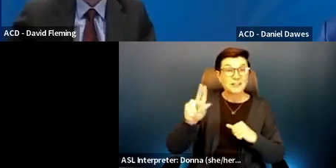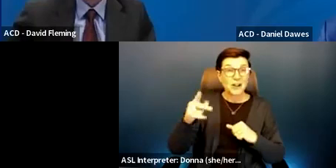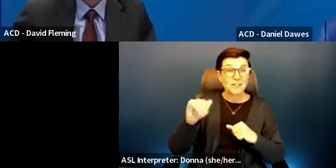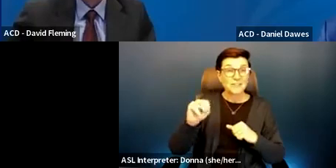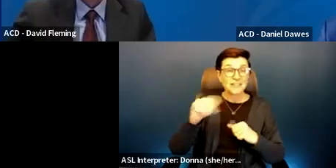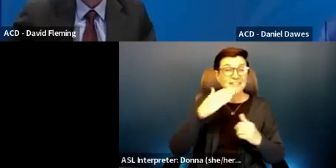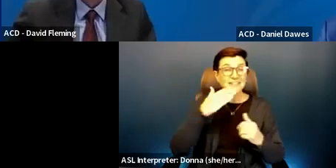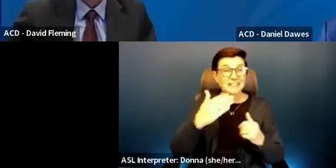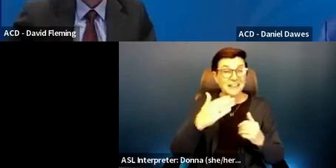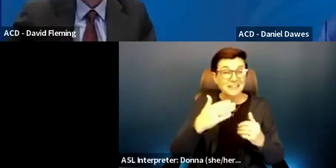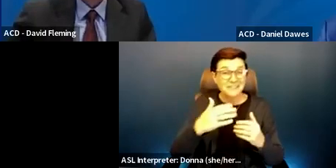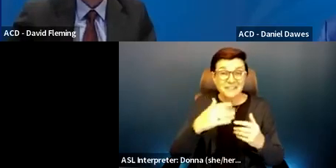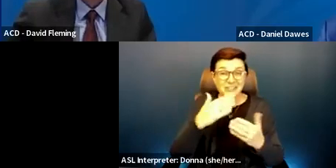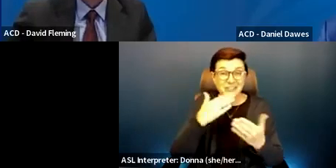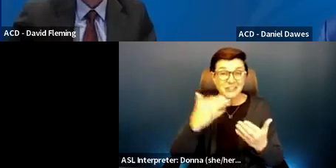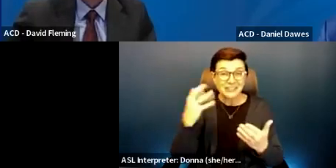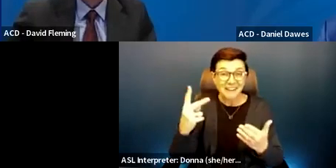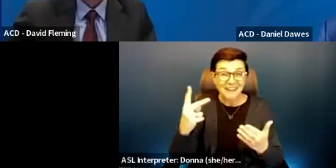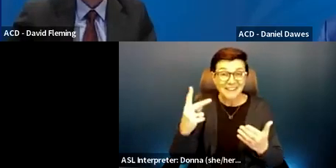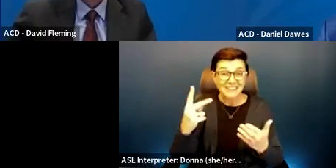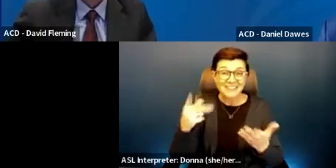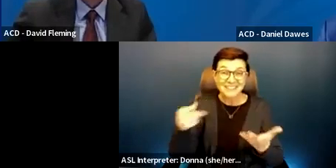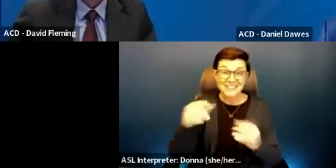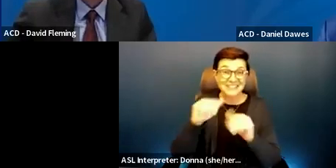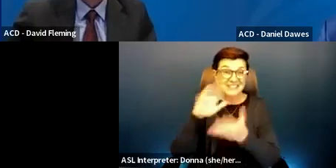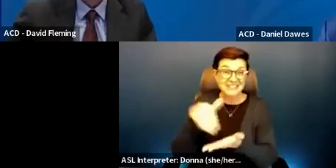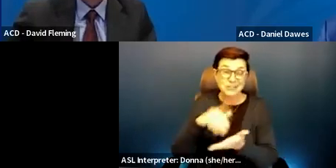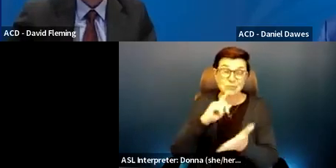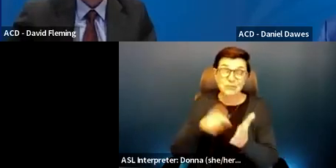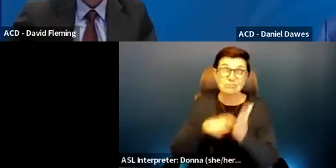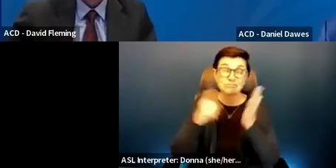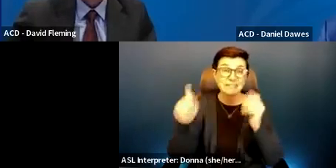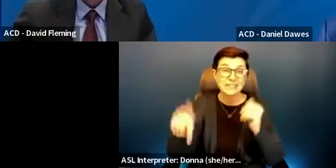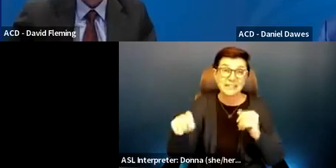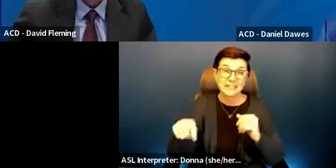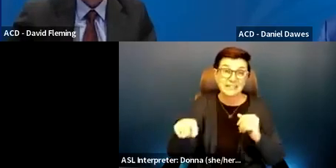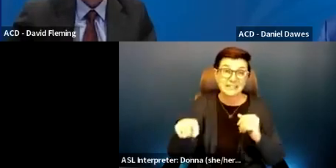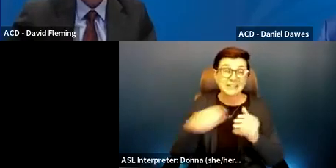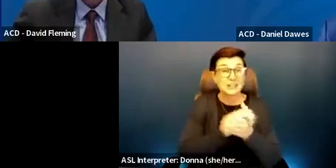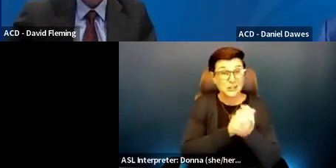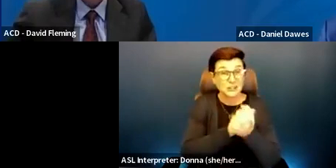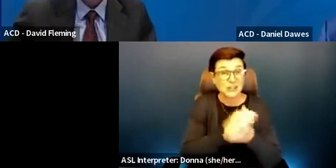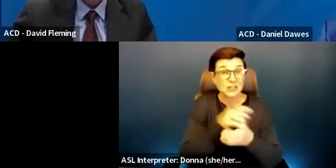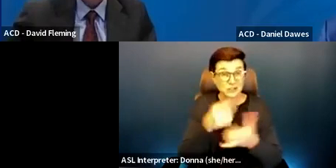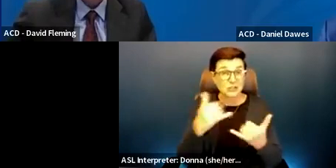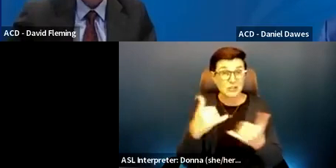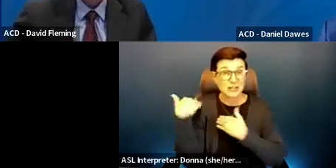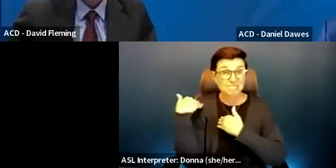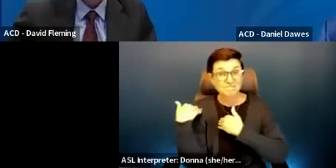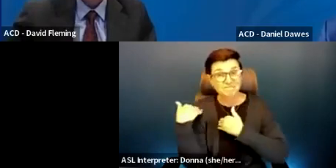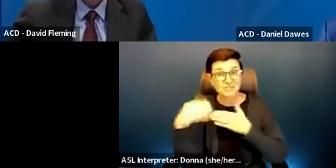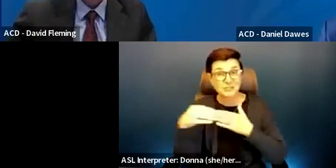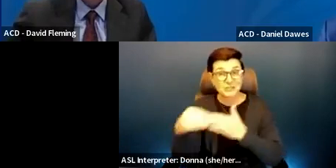It's so needed and so appropriate. And congratulations to you for having this opportunity to lead that group. It's just such important work.